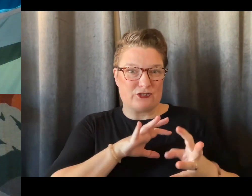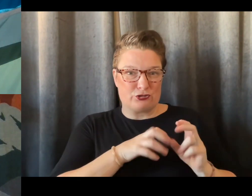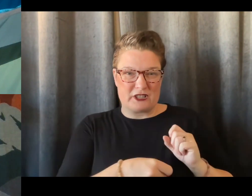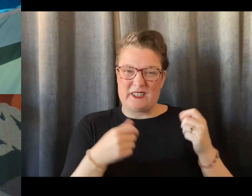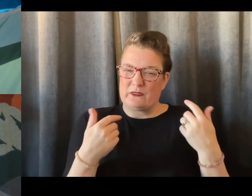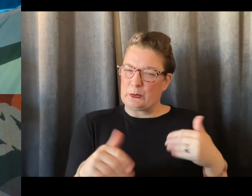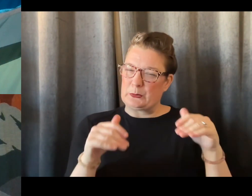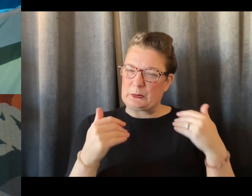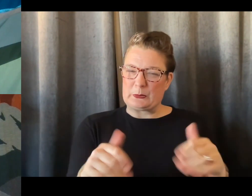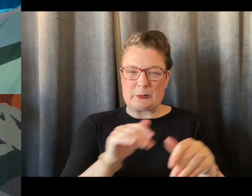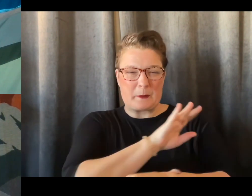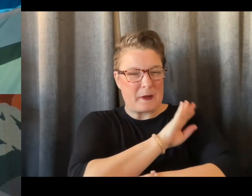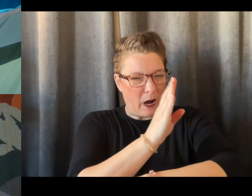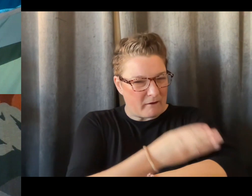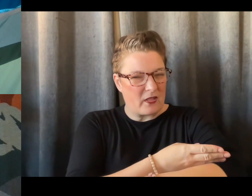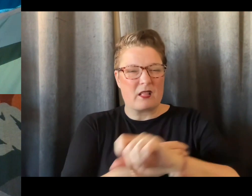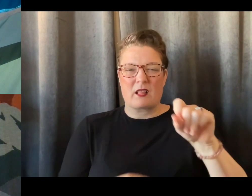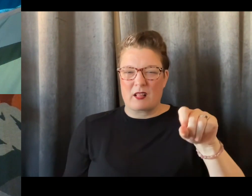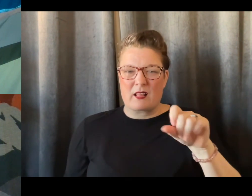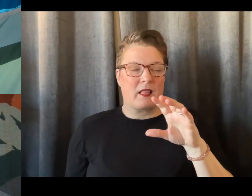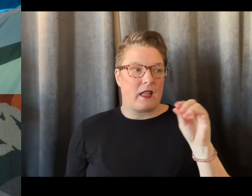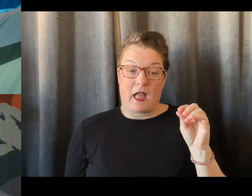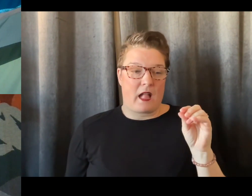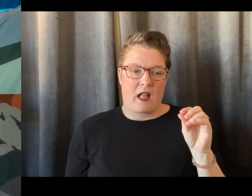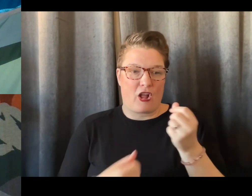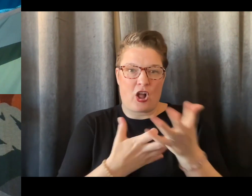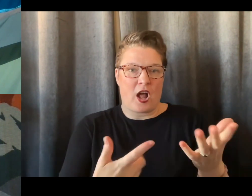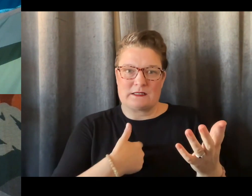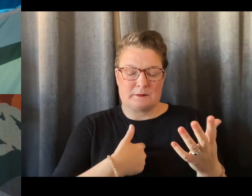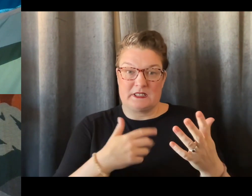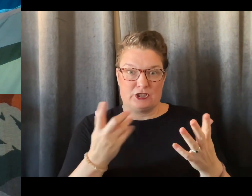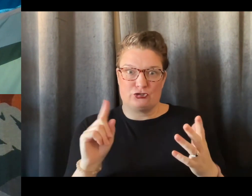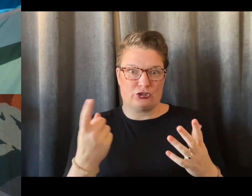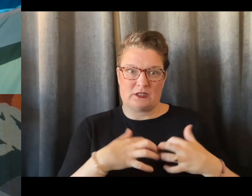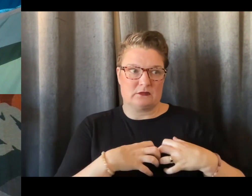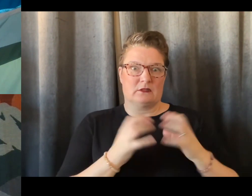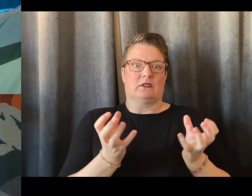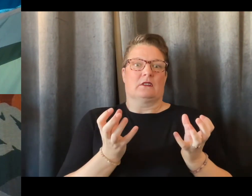And then I just like broke open and I just remember sobbing and being like, I have